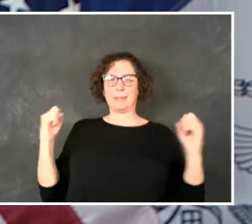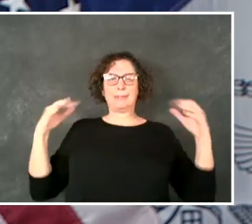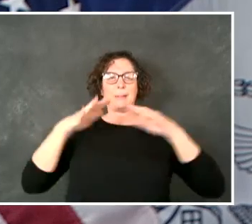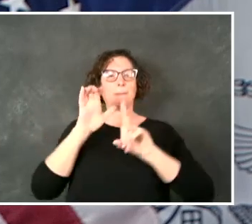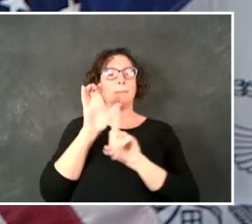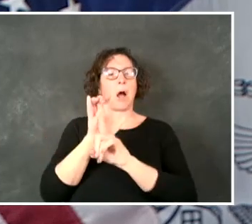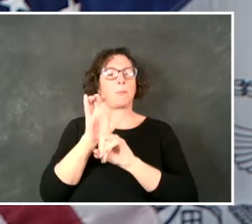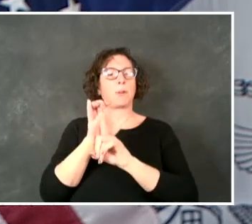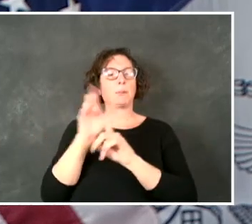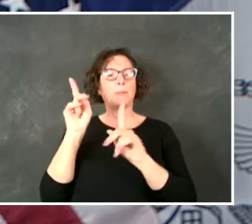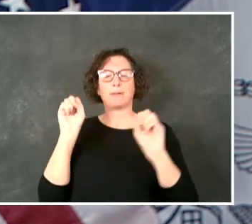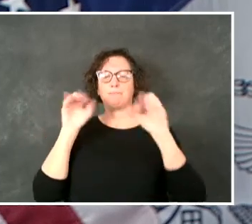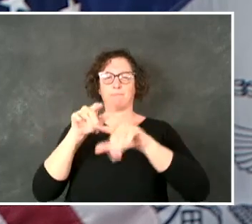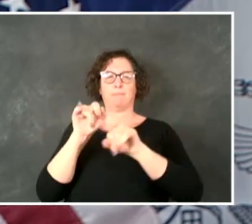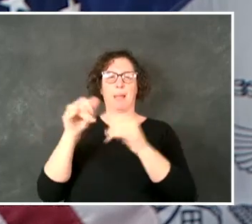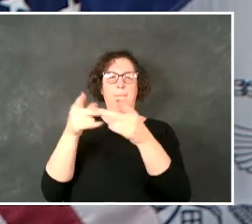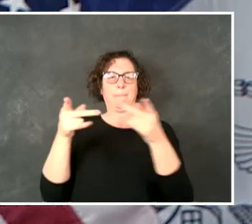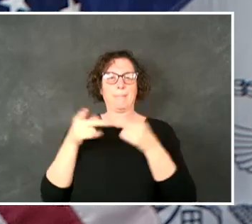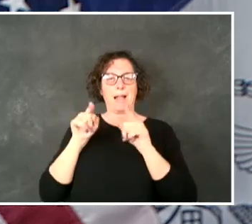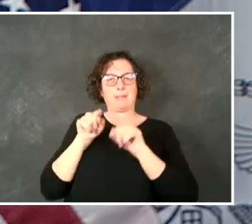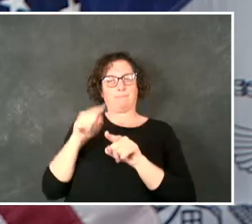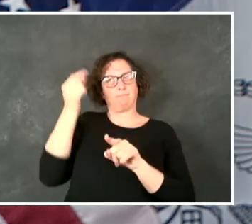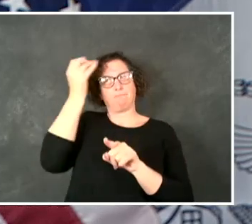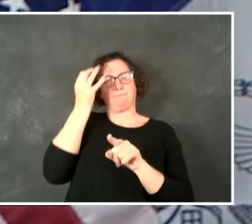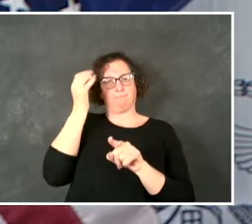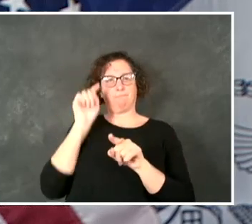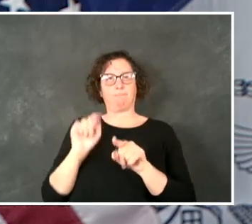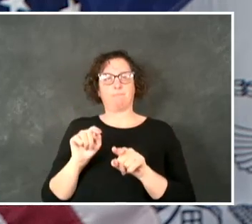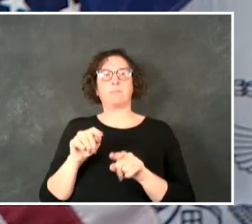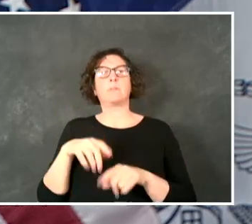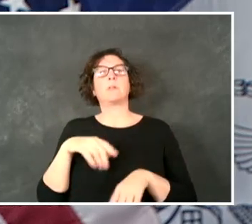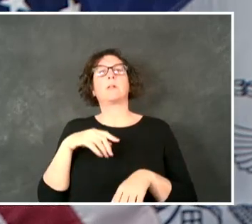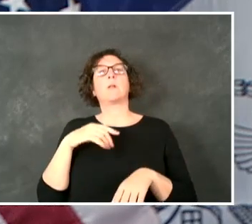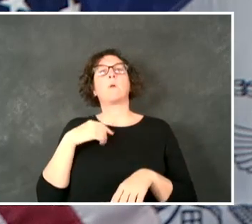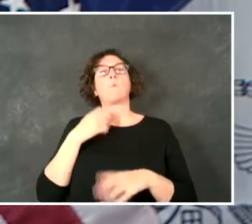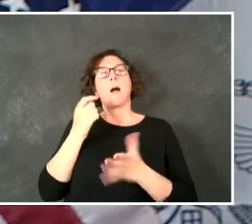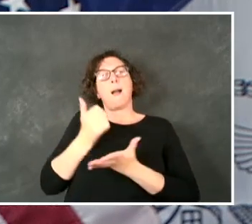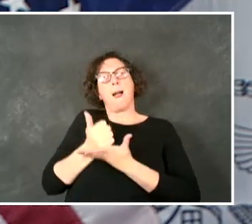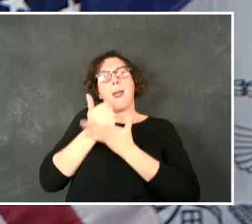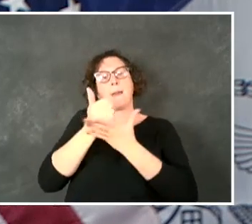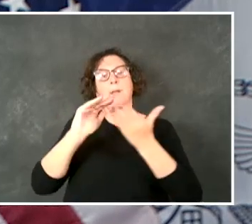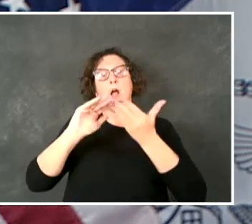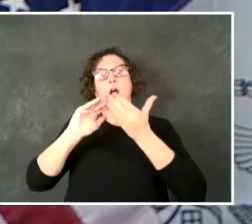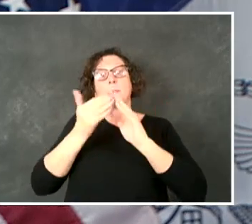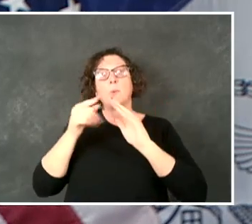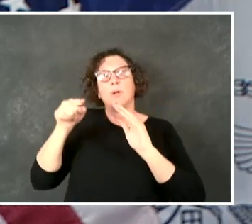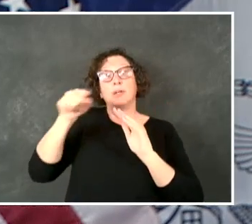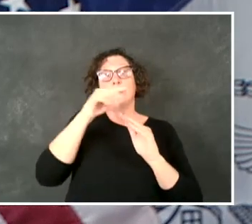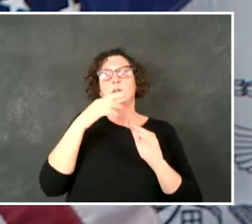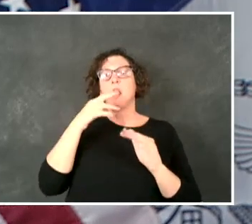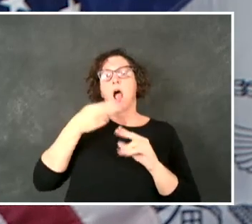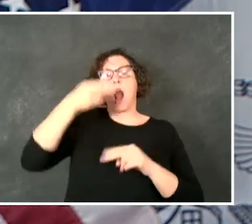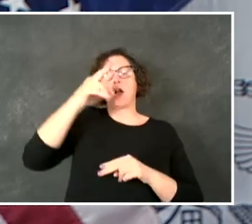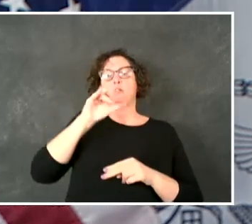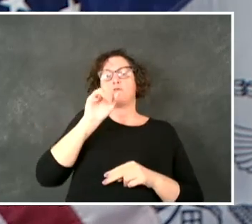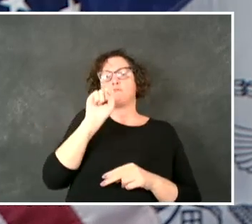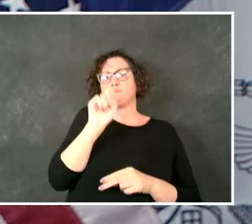ACITVITY. ANOTHER PART WHERE YOU'LL SEE THE MOST NEED IN TERMS OF HEALTH REALITY. IT'S THE